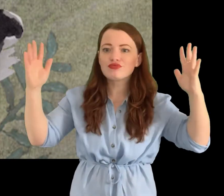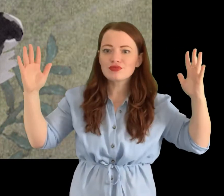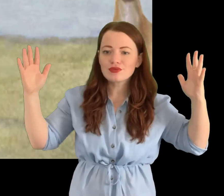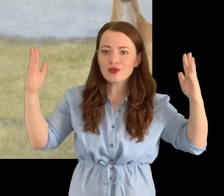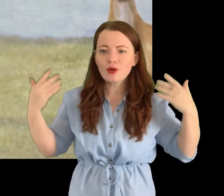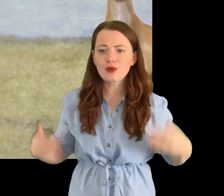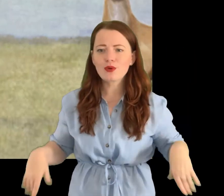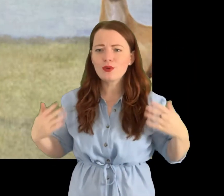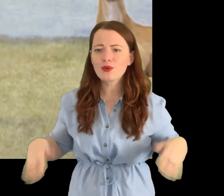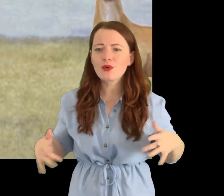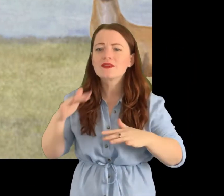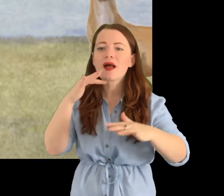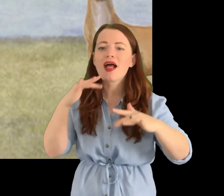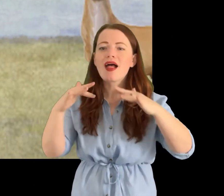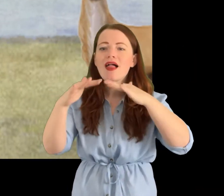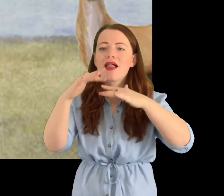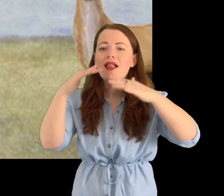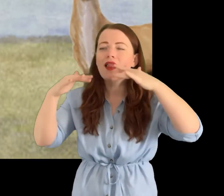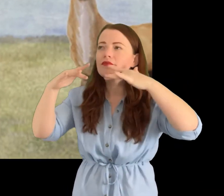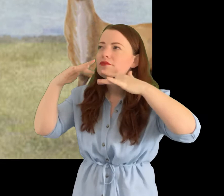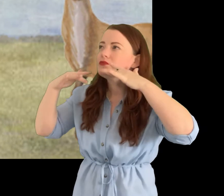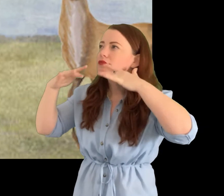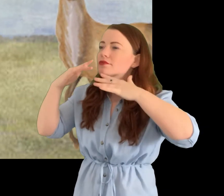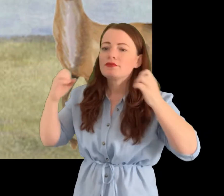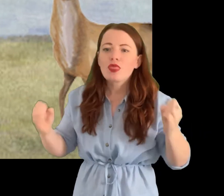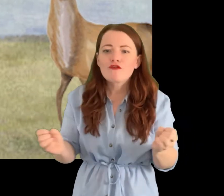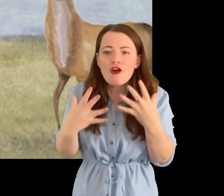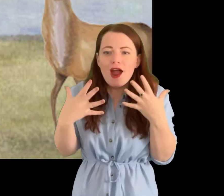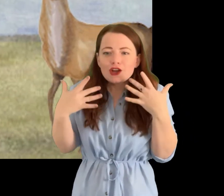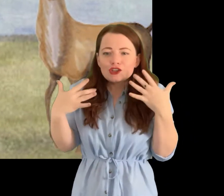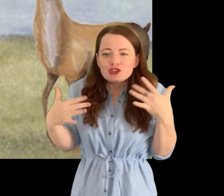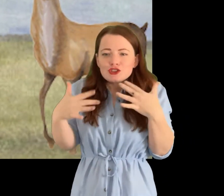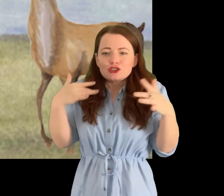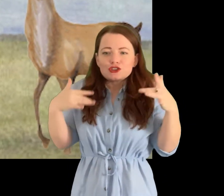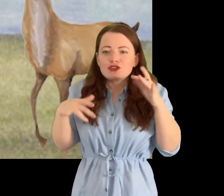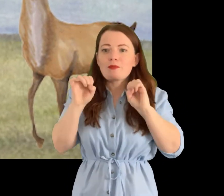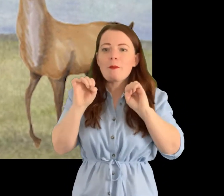And oh the smell, the smell The freshness of freshness of